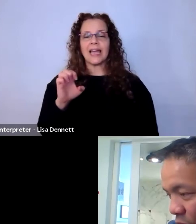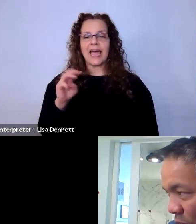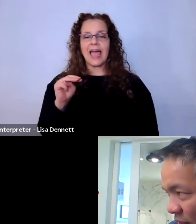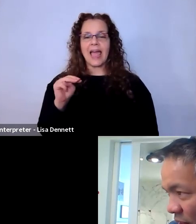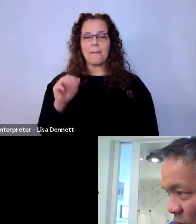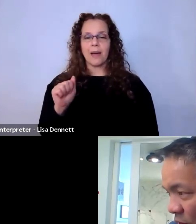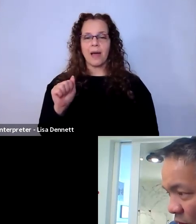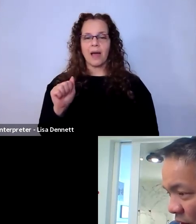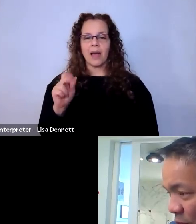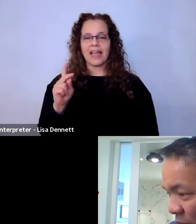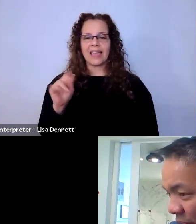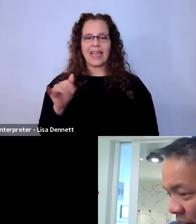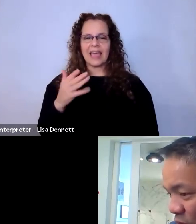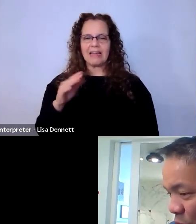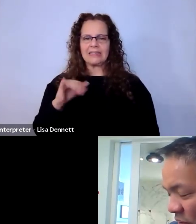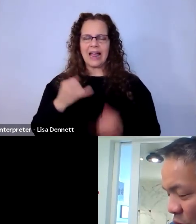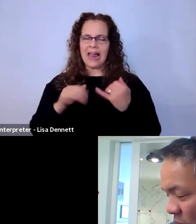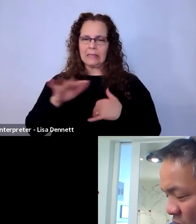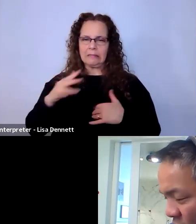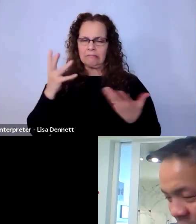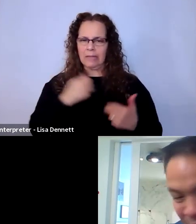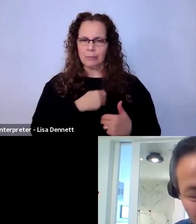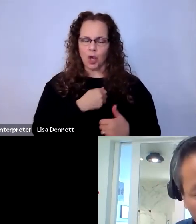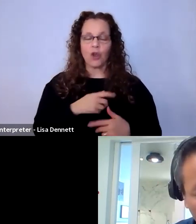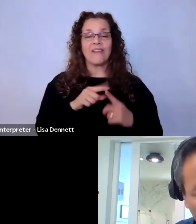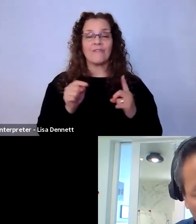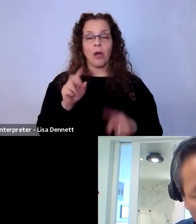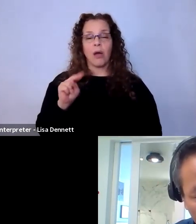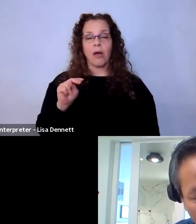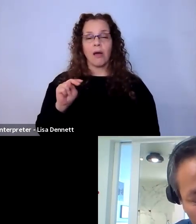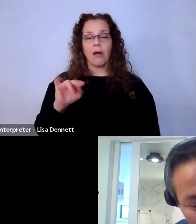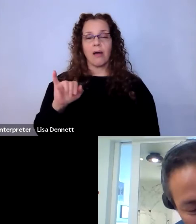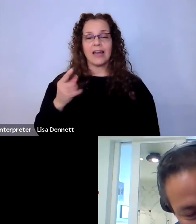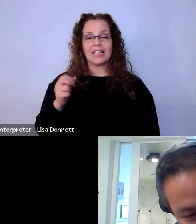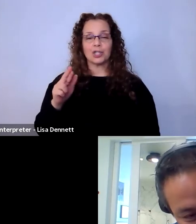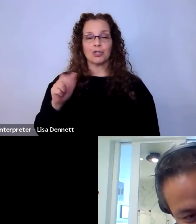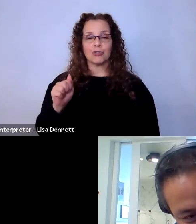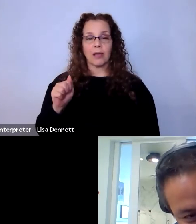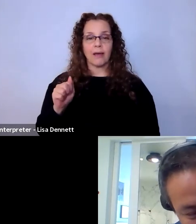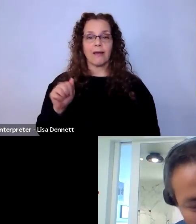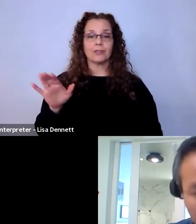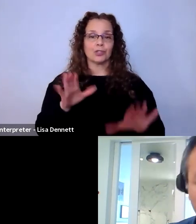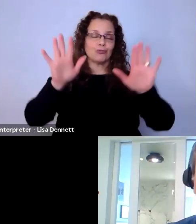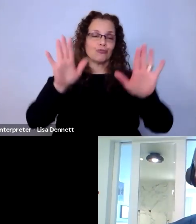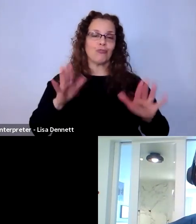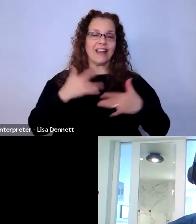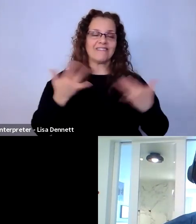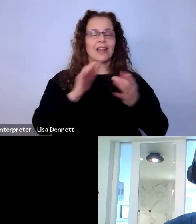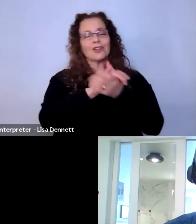might have messed up your name but from Nigeria who does this great event. Congratulations to you guys gentlemen and Joe what would be the most